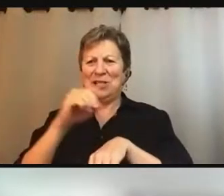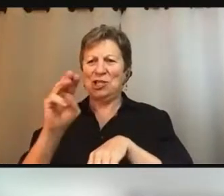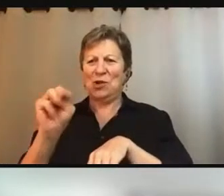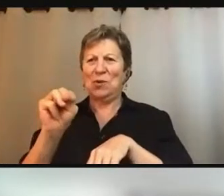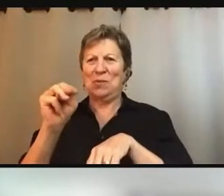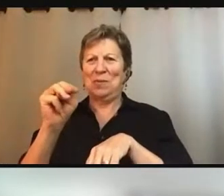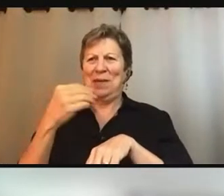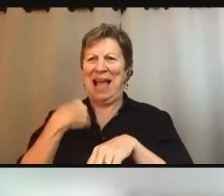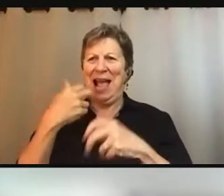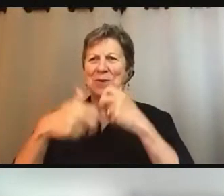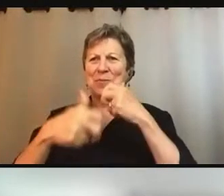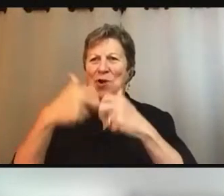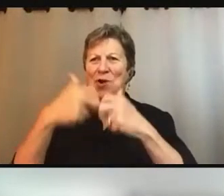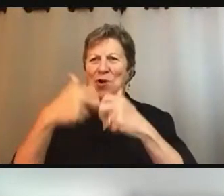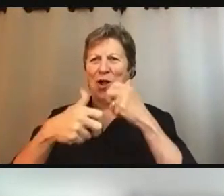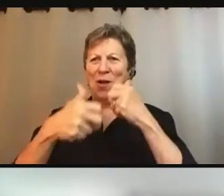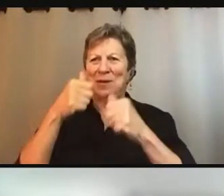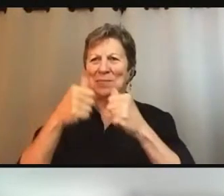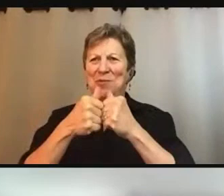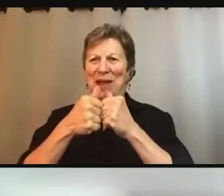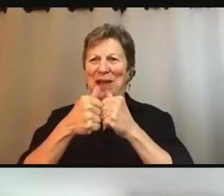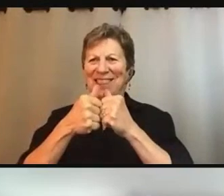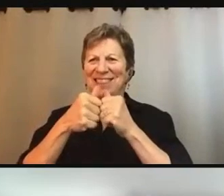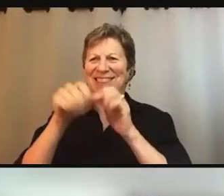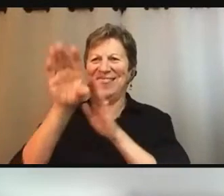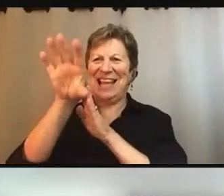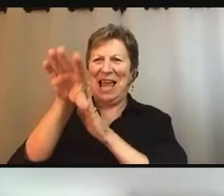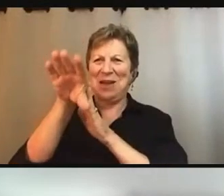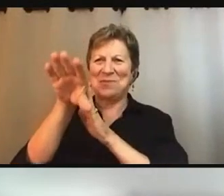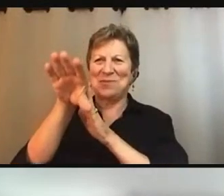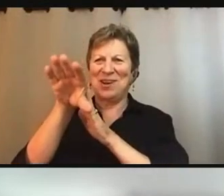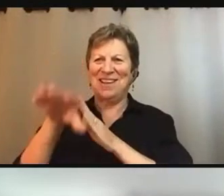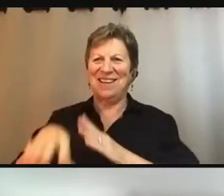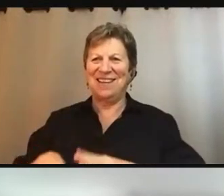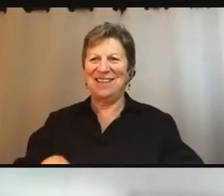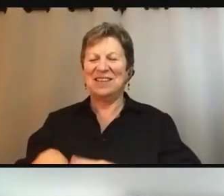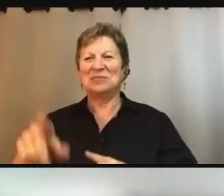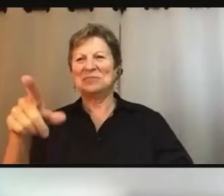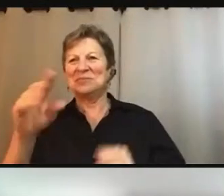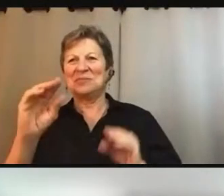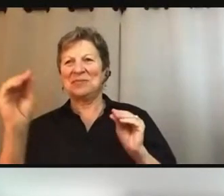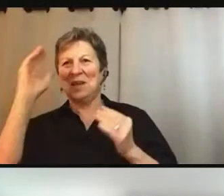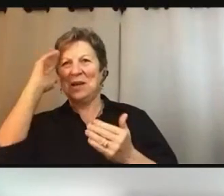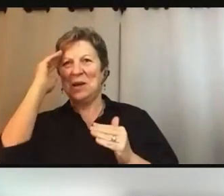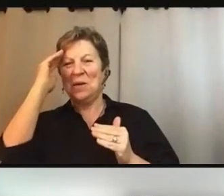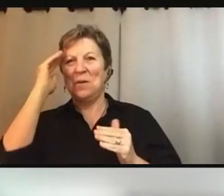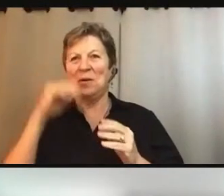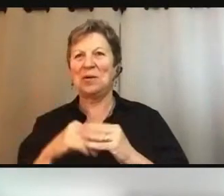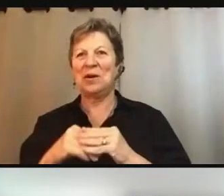I KNOW LAST TIME I USED THIS